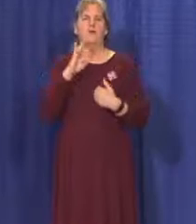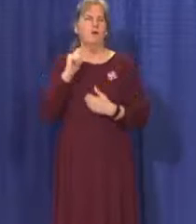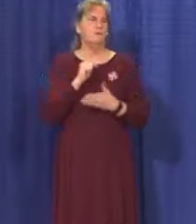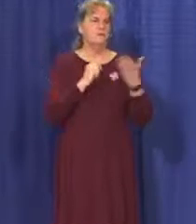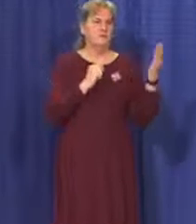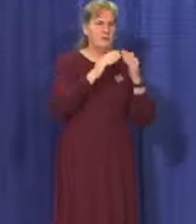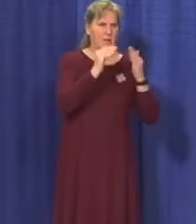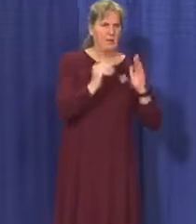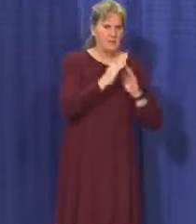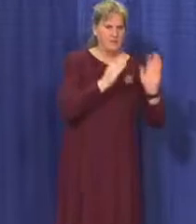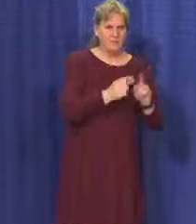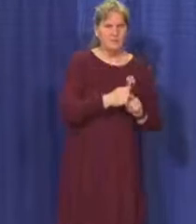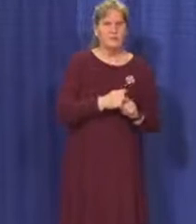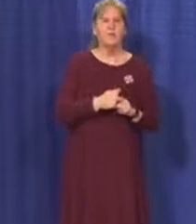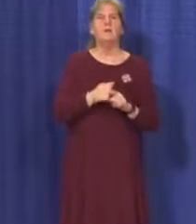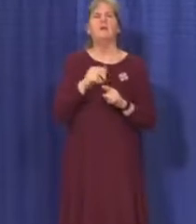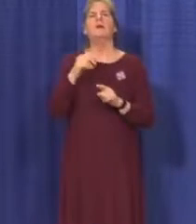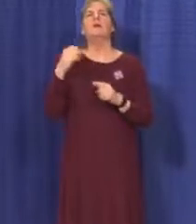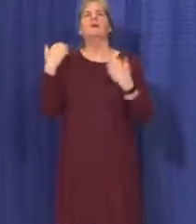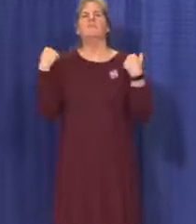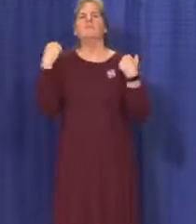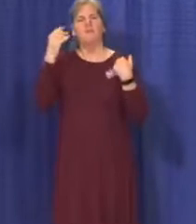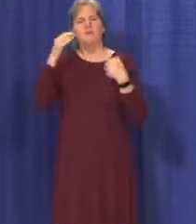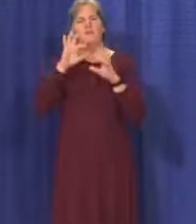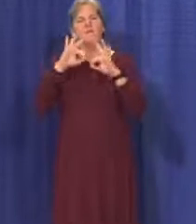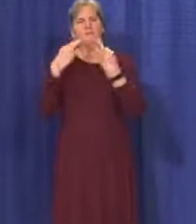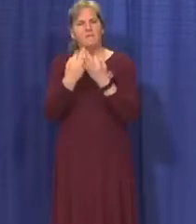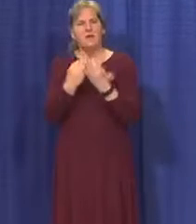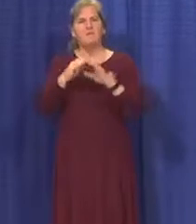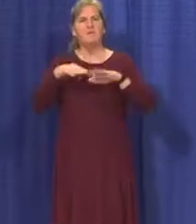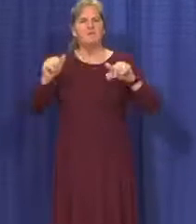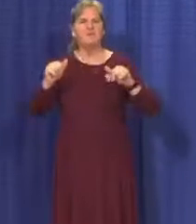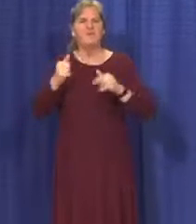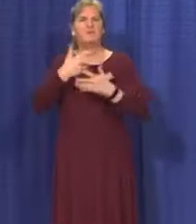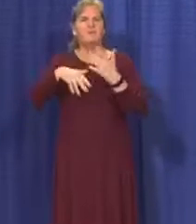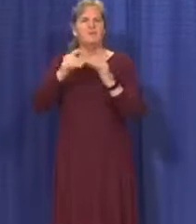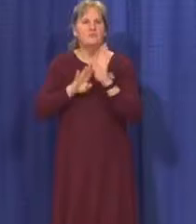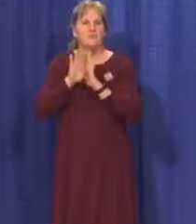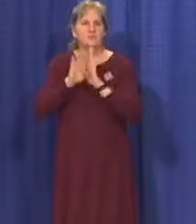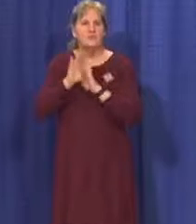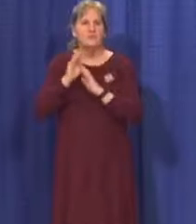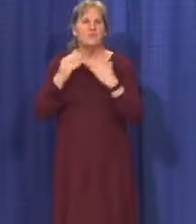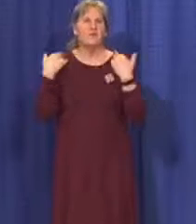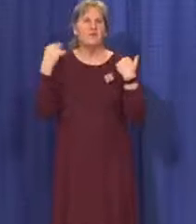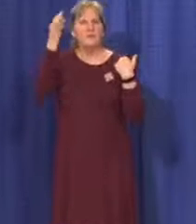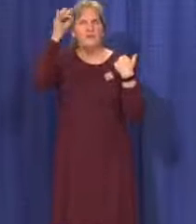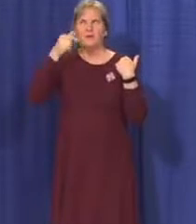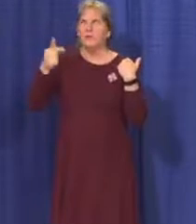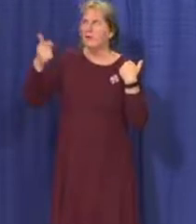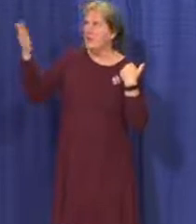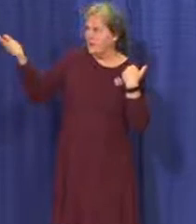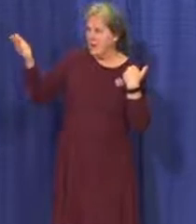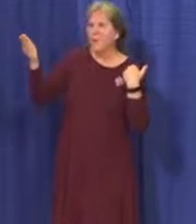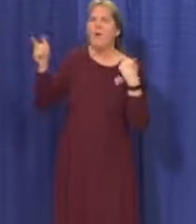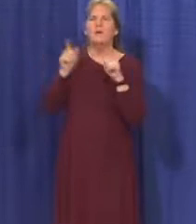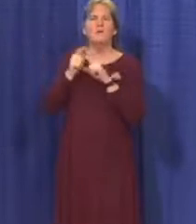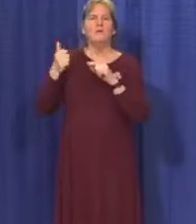honourable Ahmed Hussen, Minister of families, children, and social development, and Minister responsible for the Canada mortgage and Housing